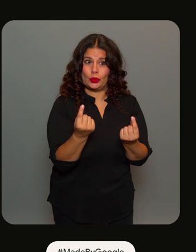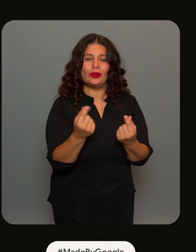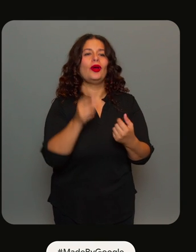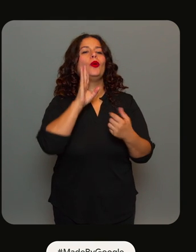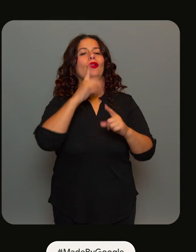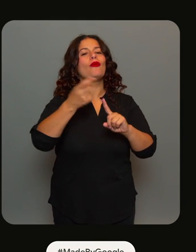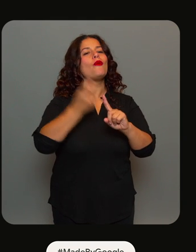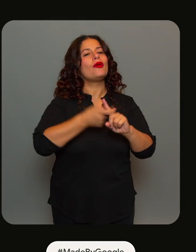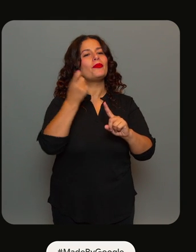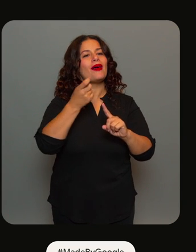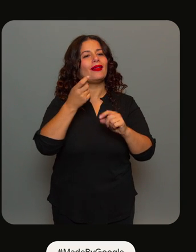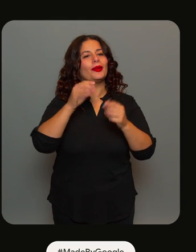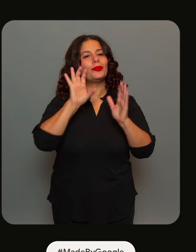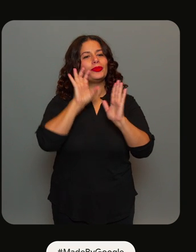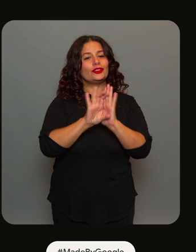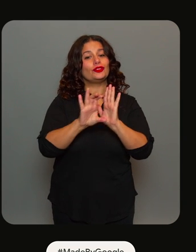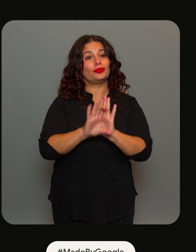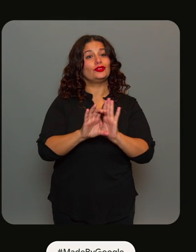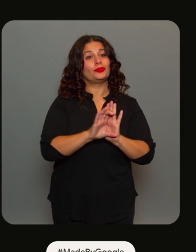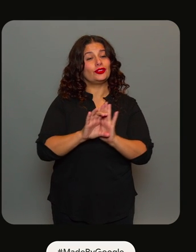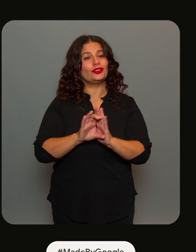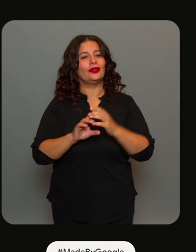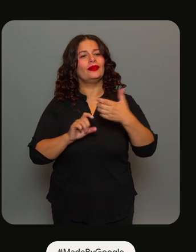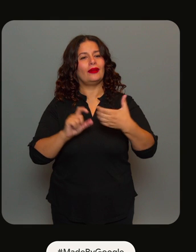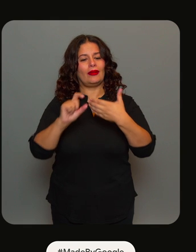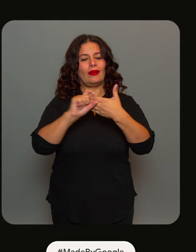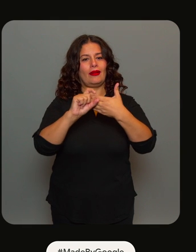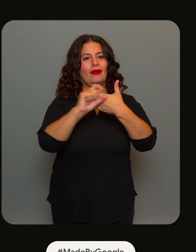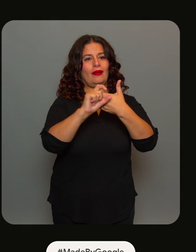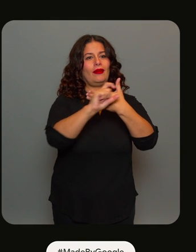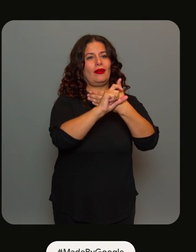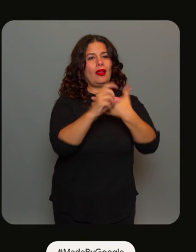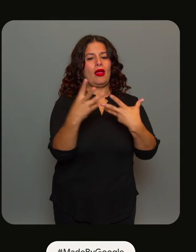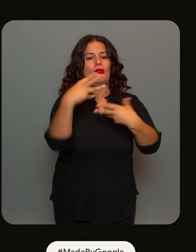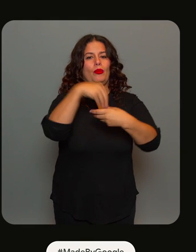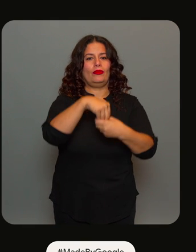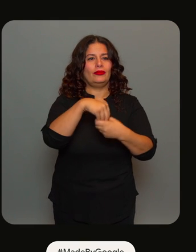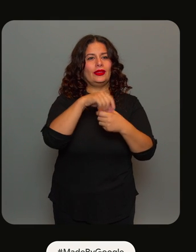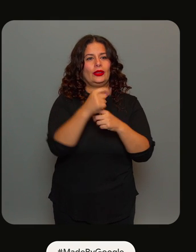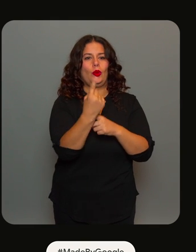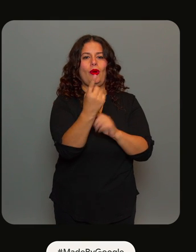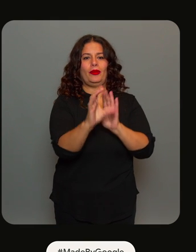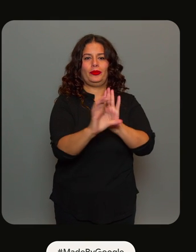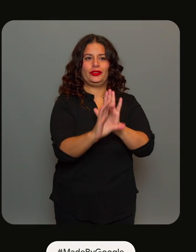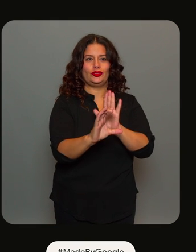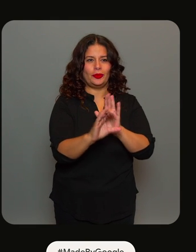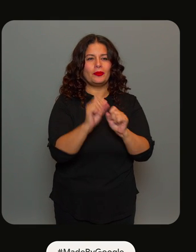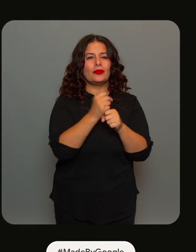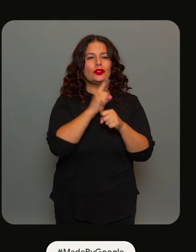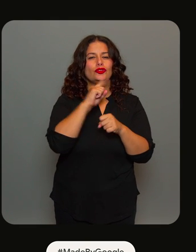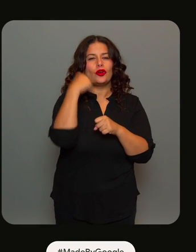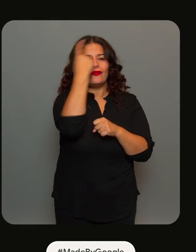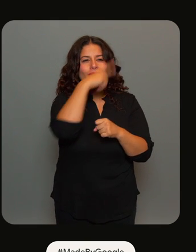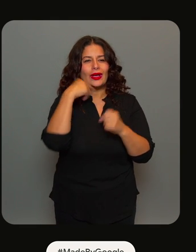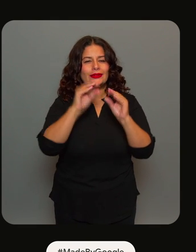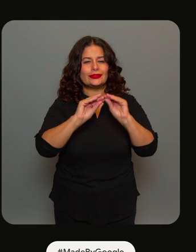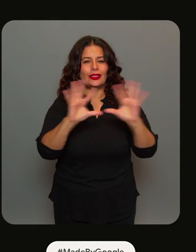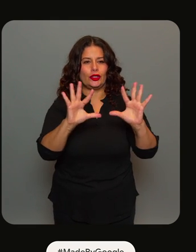the ultrawide and main cameras together to help ensure faces are clear.